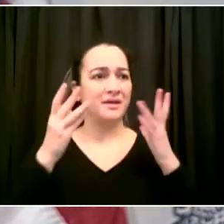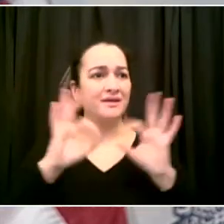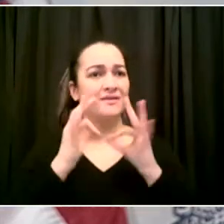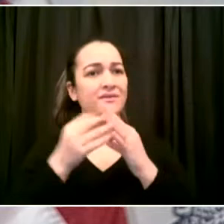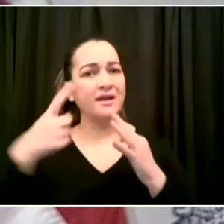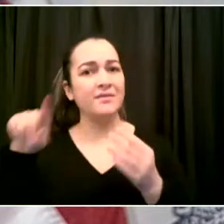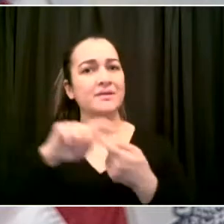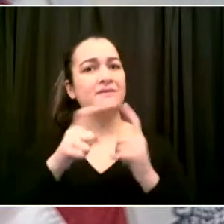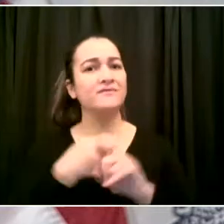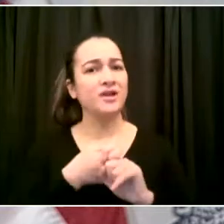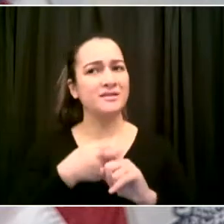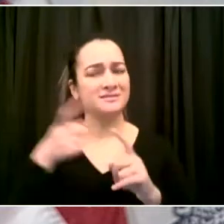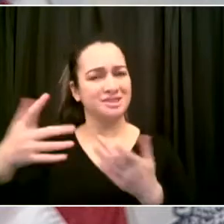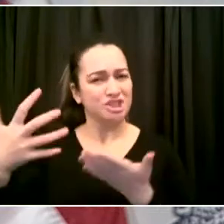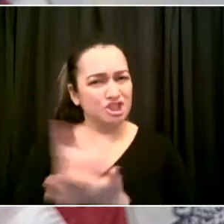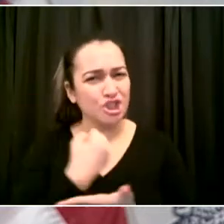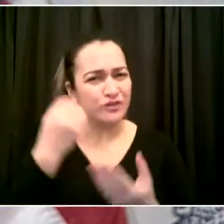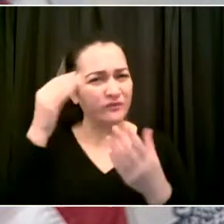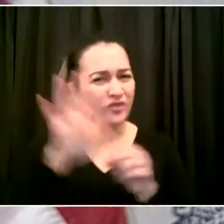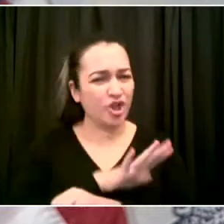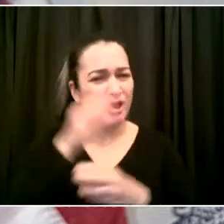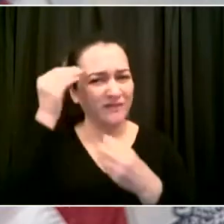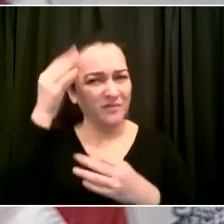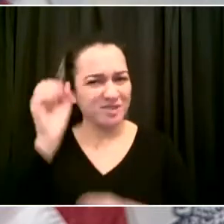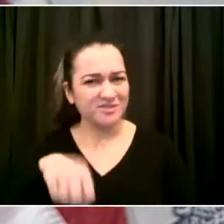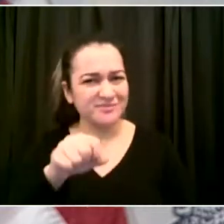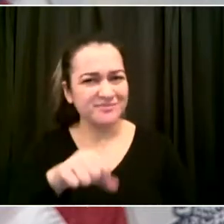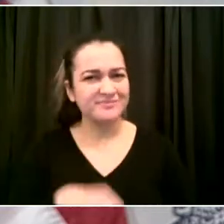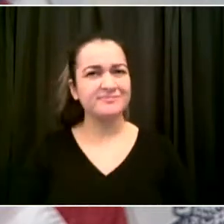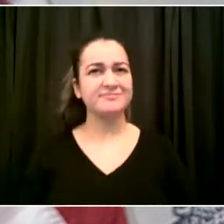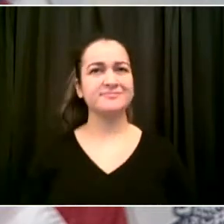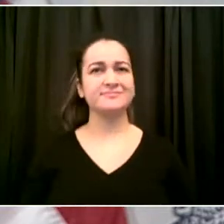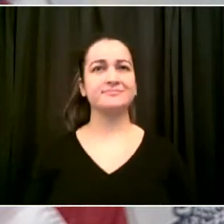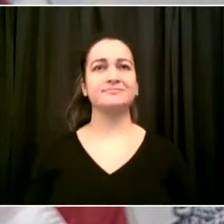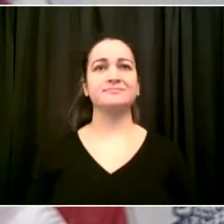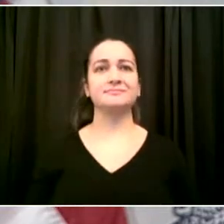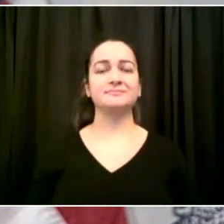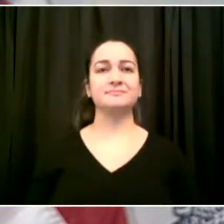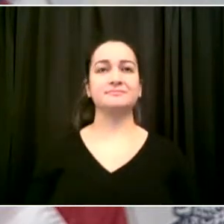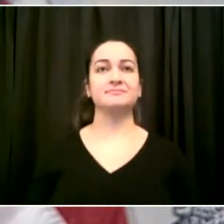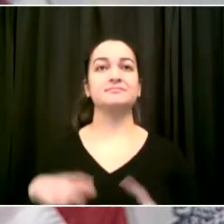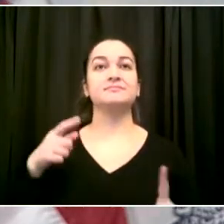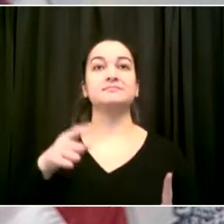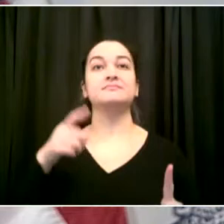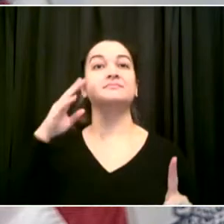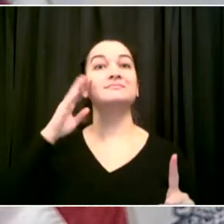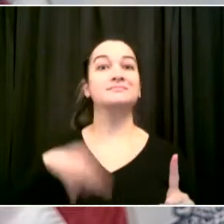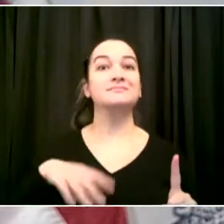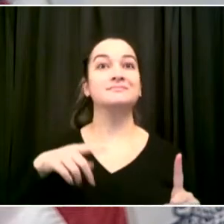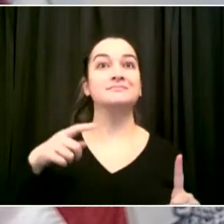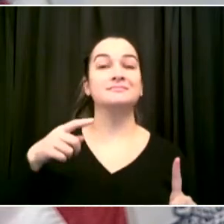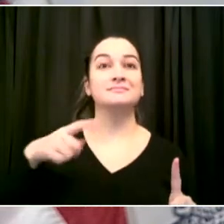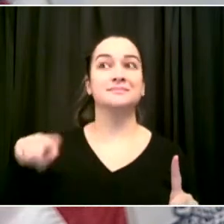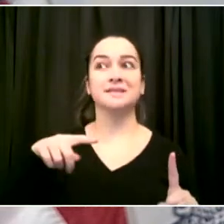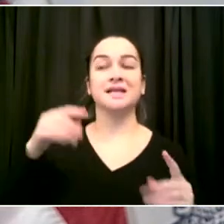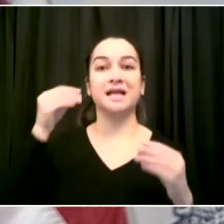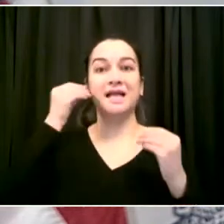THE TRUTH WAS TOLD OR NOT? WEWENO KW W INFORMATION WAS NOT GIVEN ON A